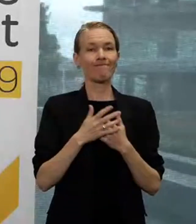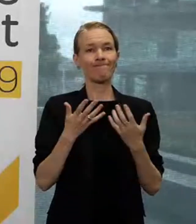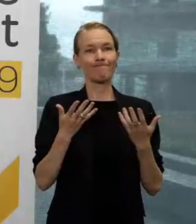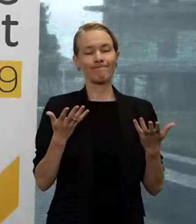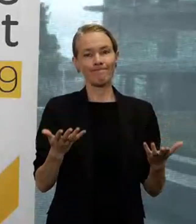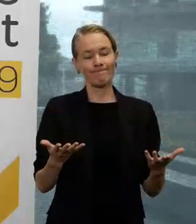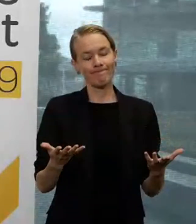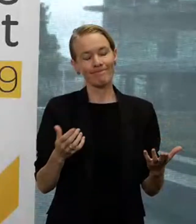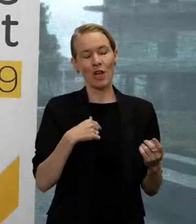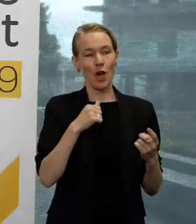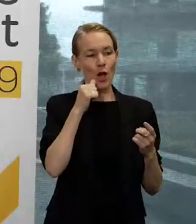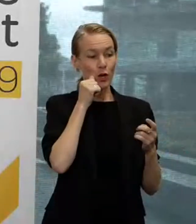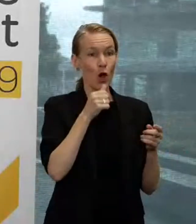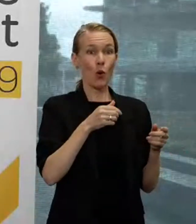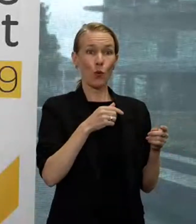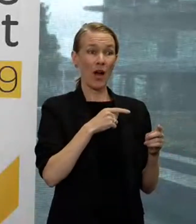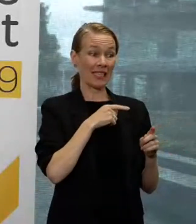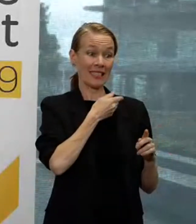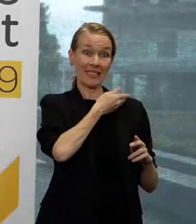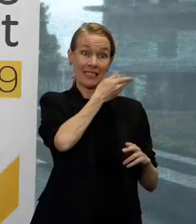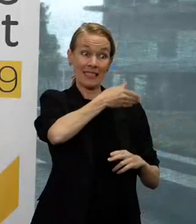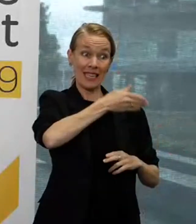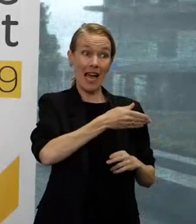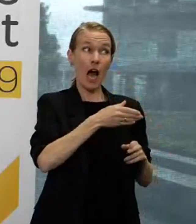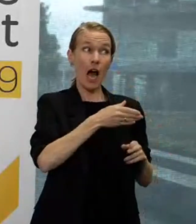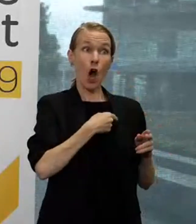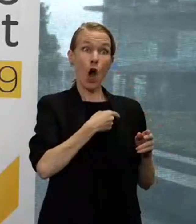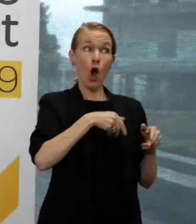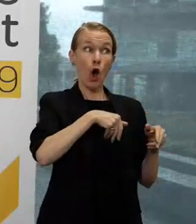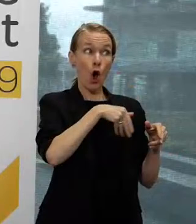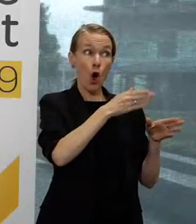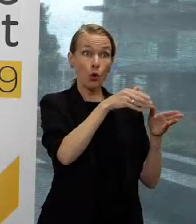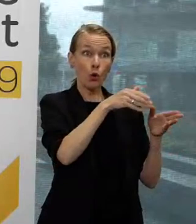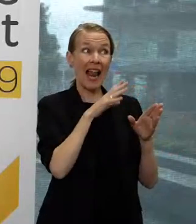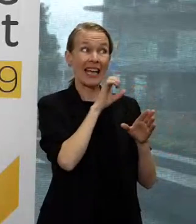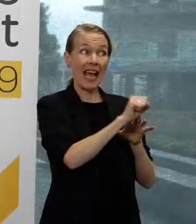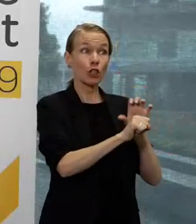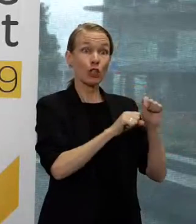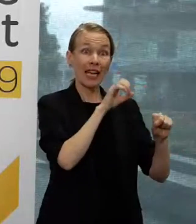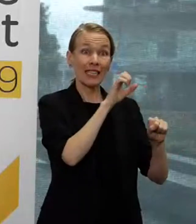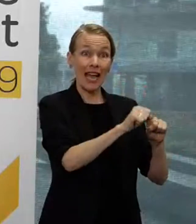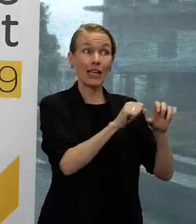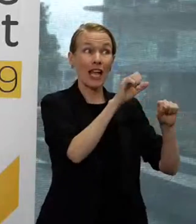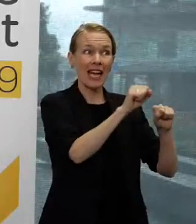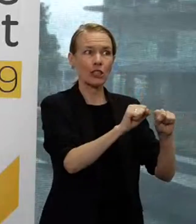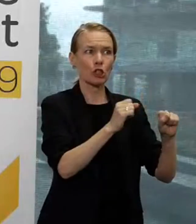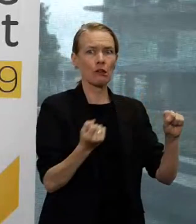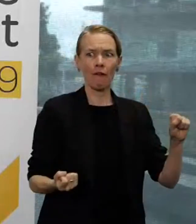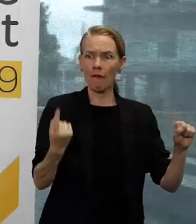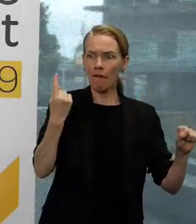is outside of our managed isolation facilities may be unsettling for people, and the very best thing,